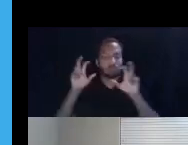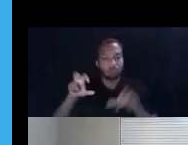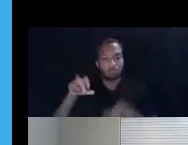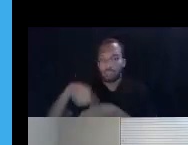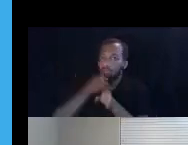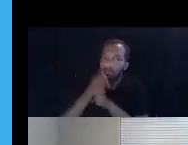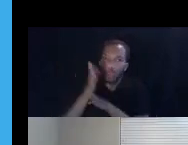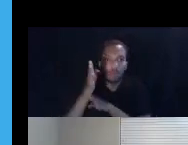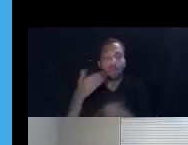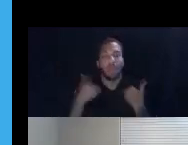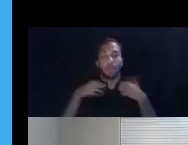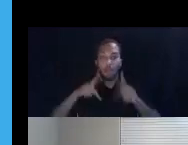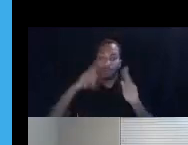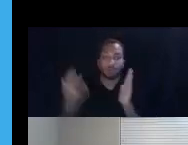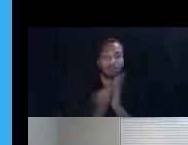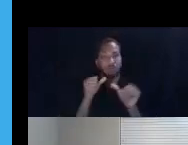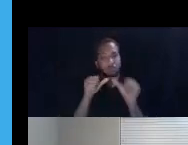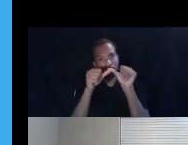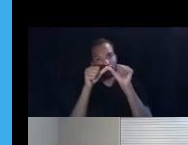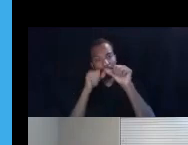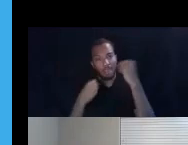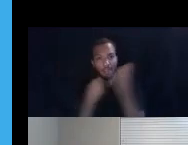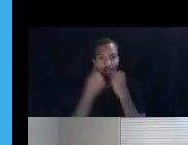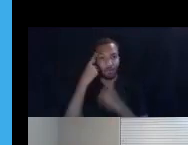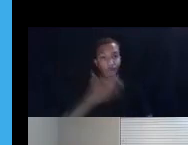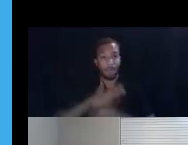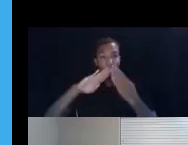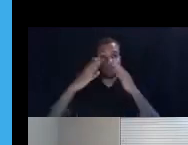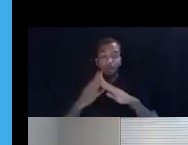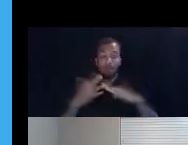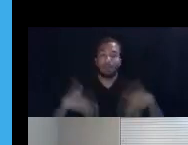to continue this work and advocate for my communities is really important to me.